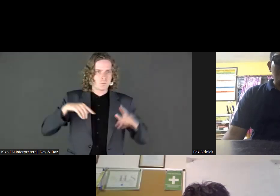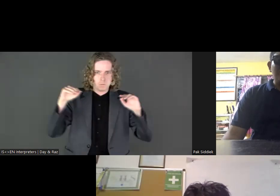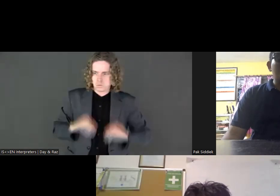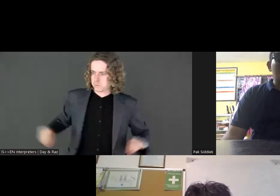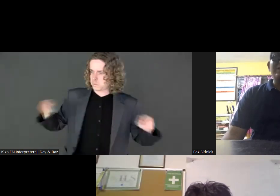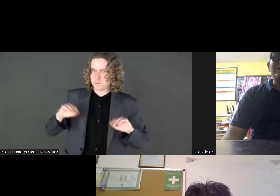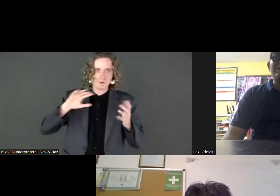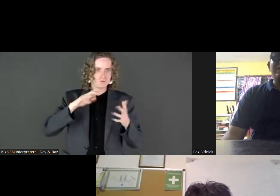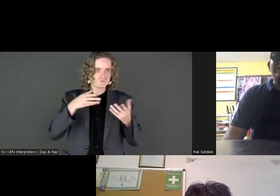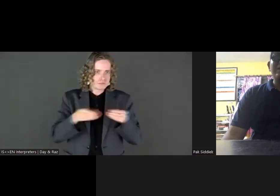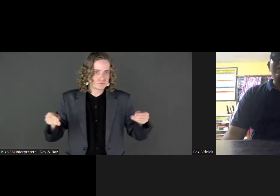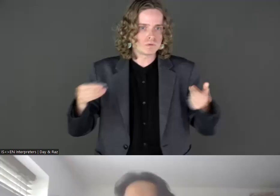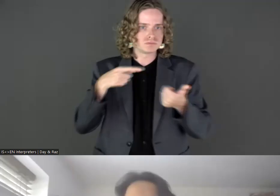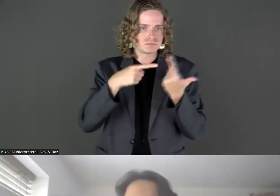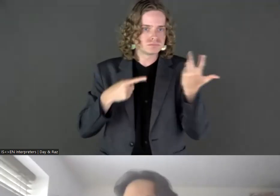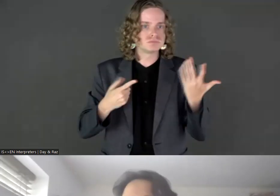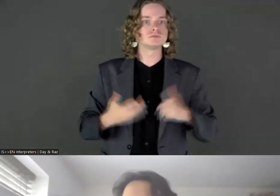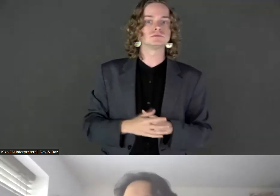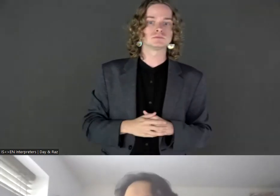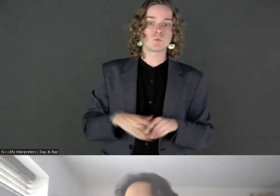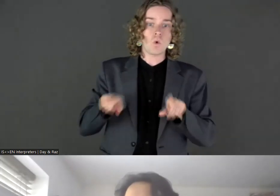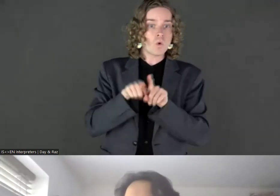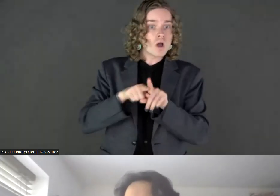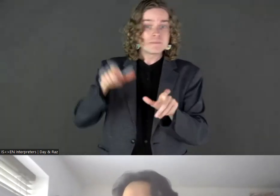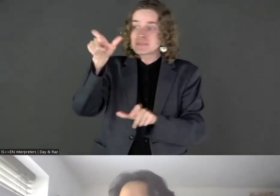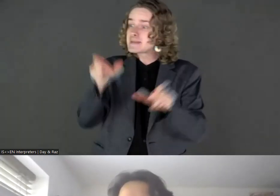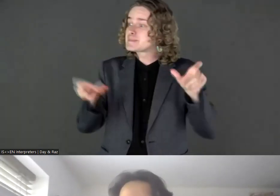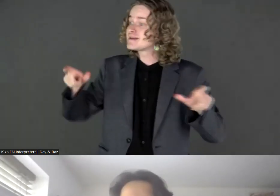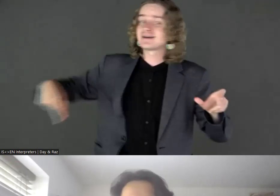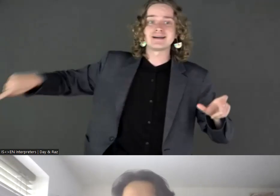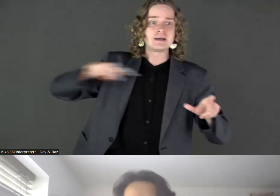number of human resources that we are facing, it will be a major obstacle in implementing the